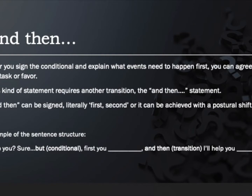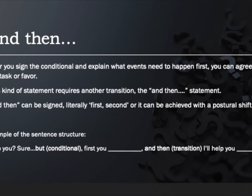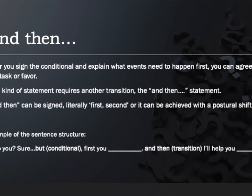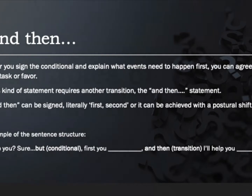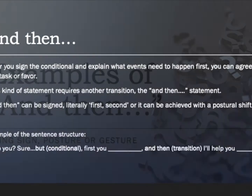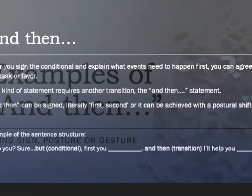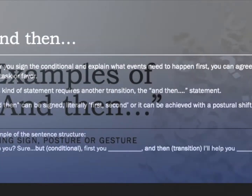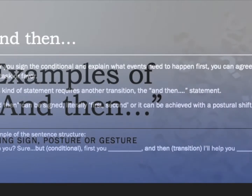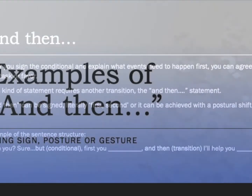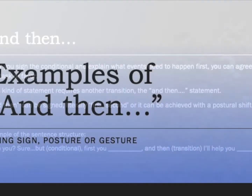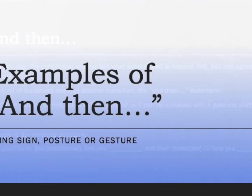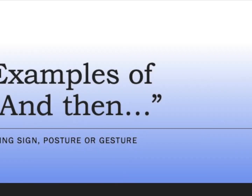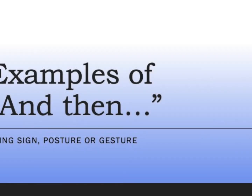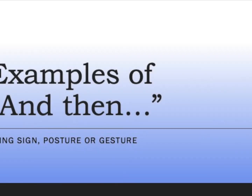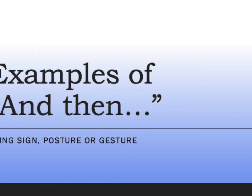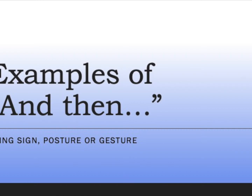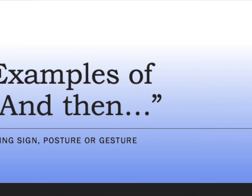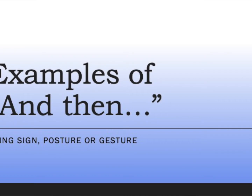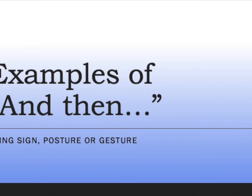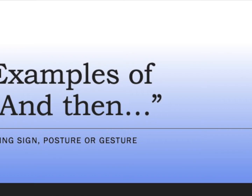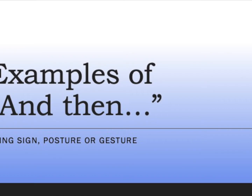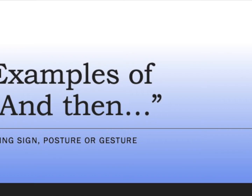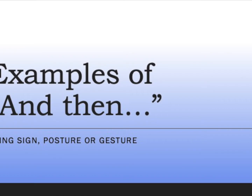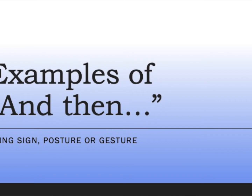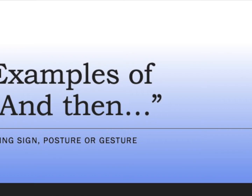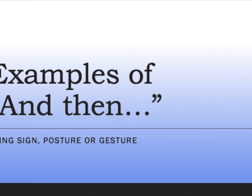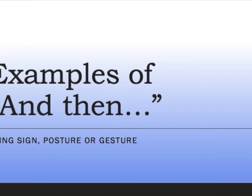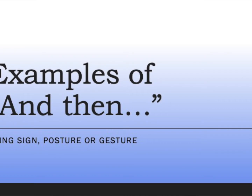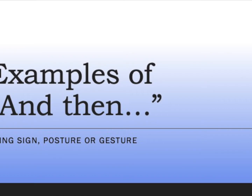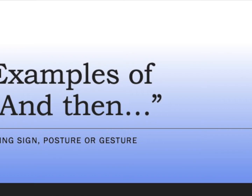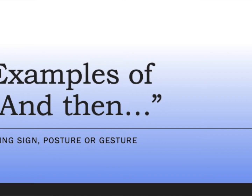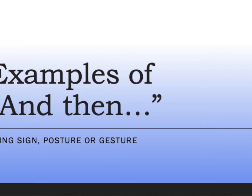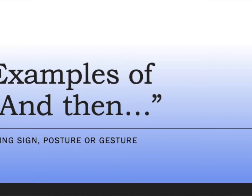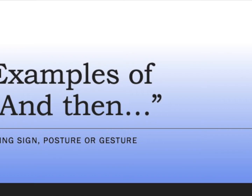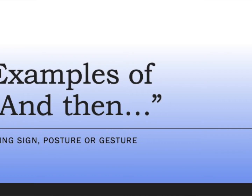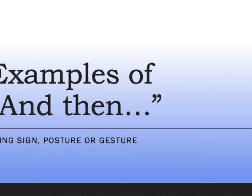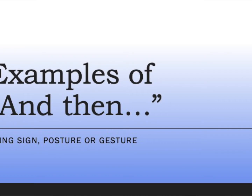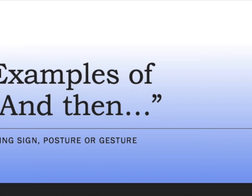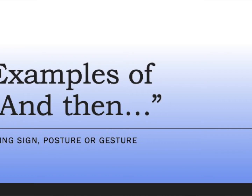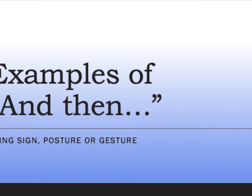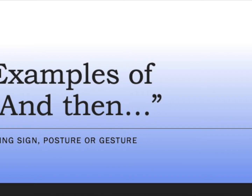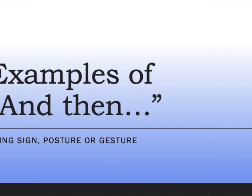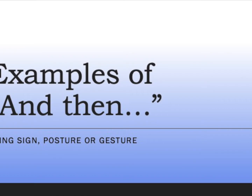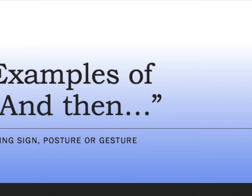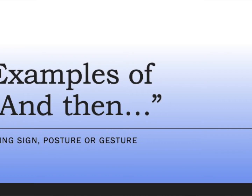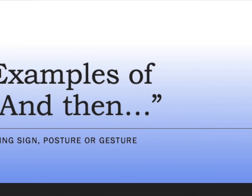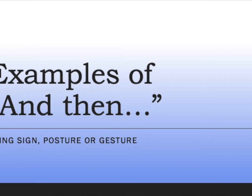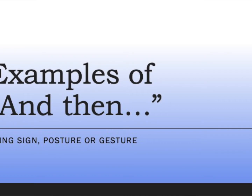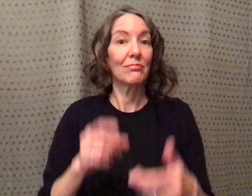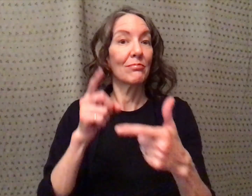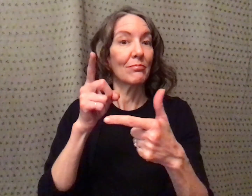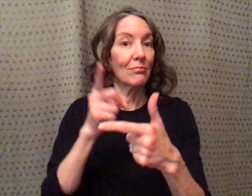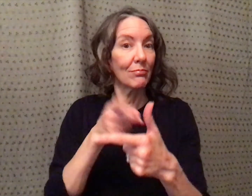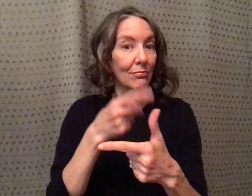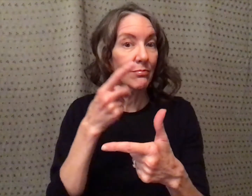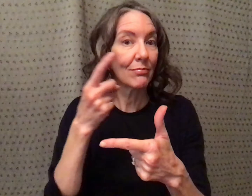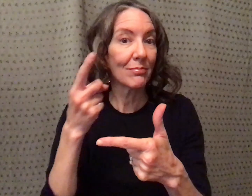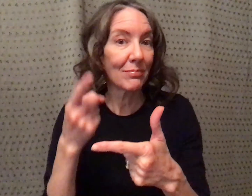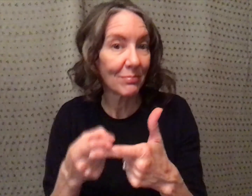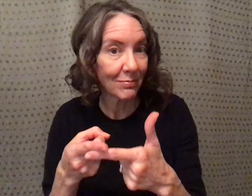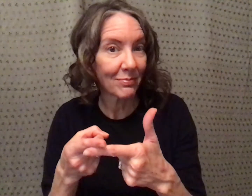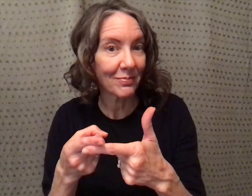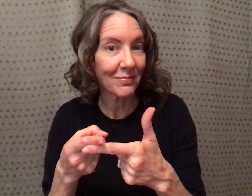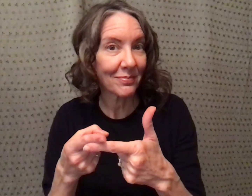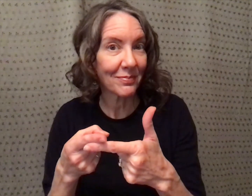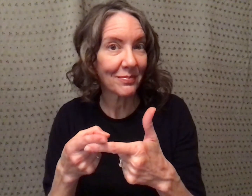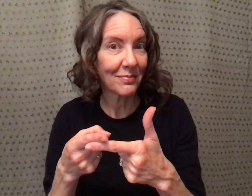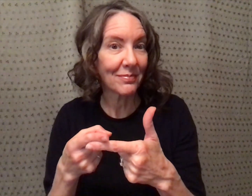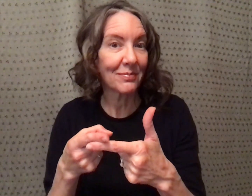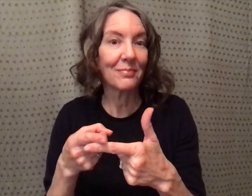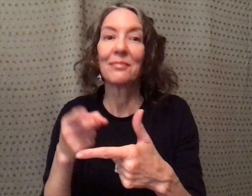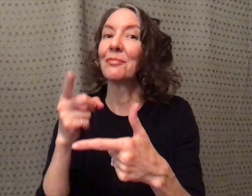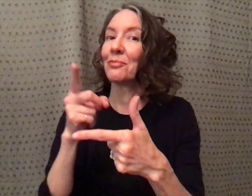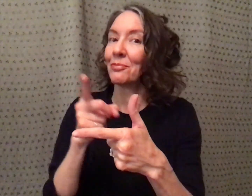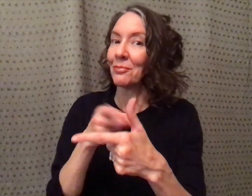help you." Here are some examples of "and then" statements: "first second" meaning "and then"